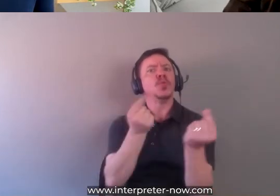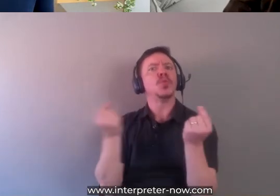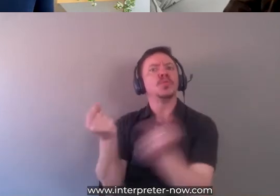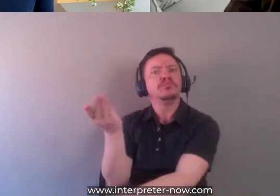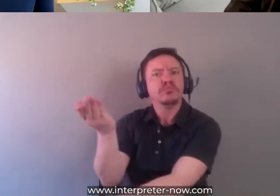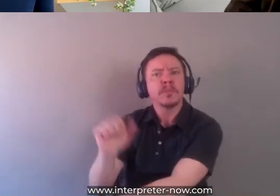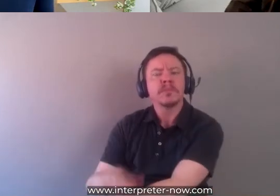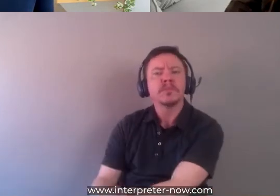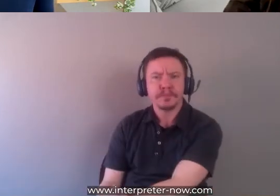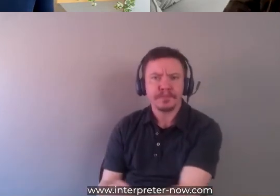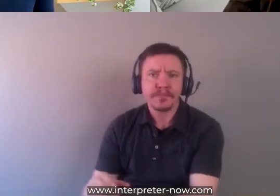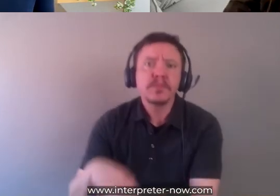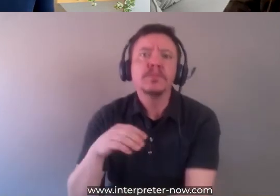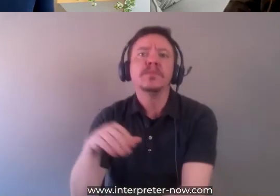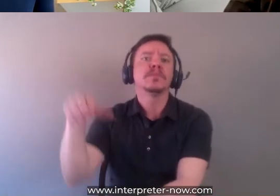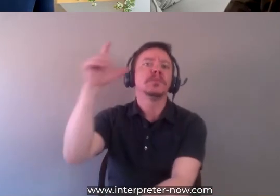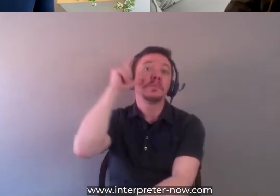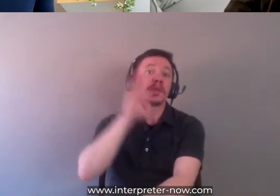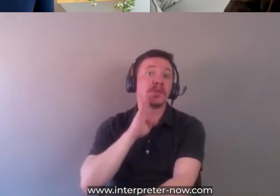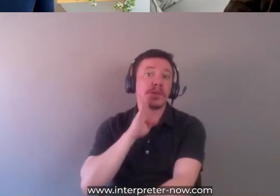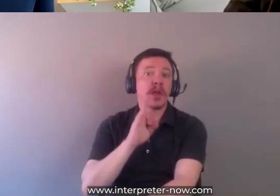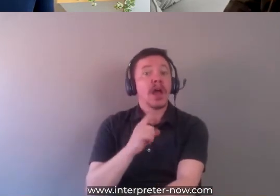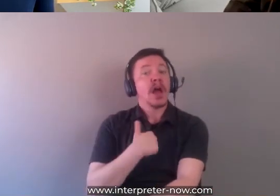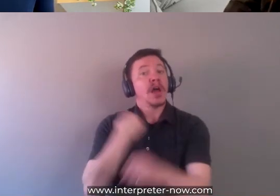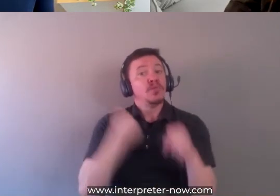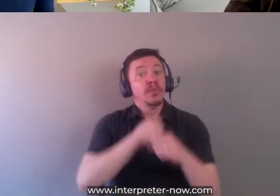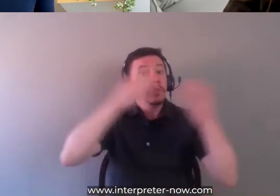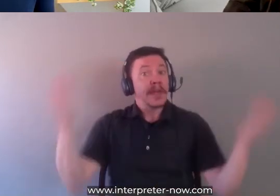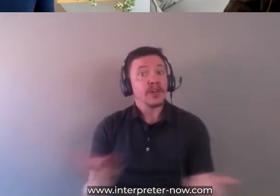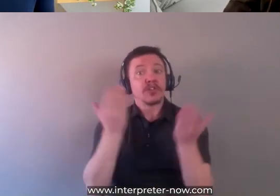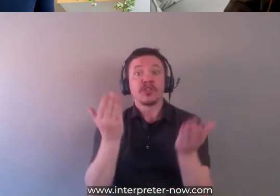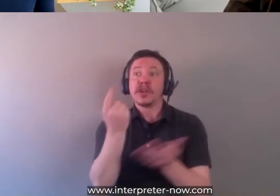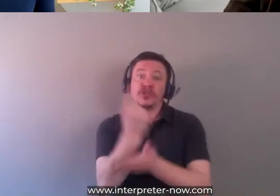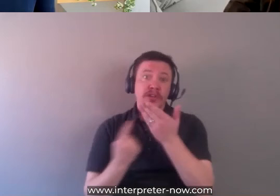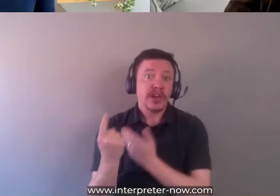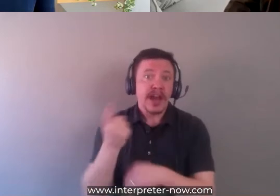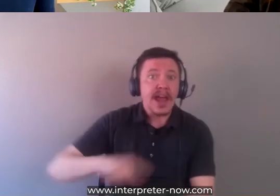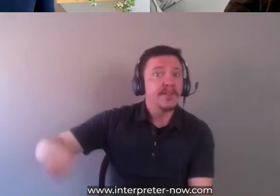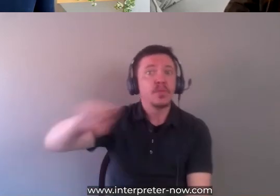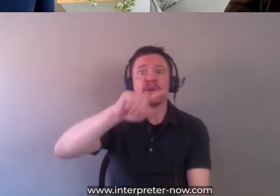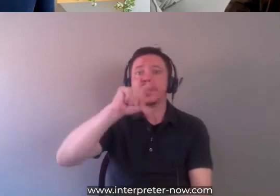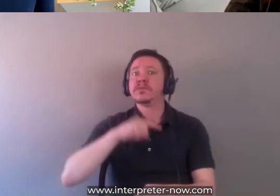I really encourage each and every one of you to look up, take some time to look